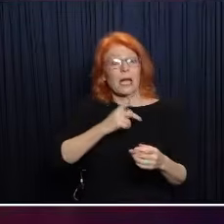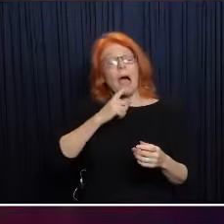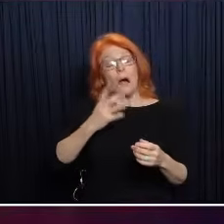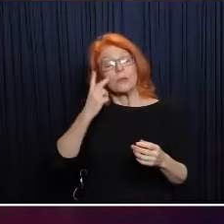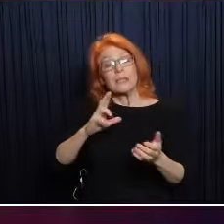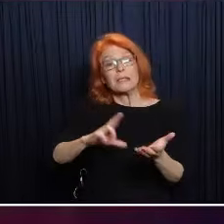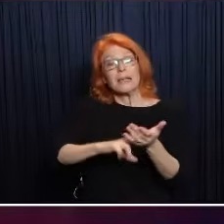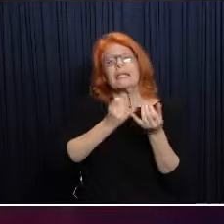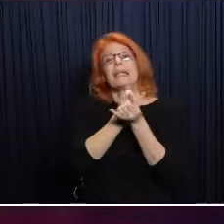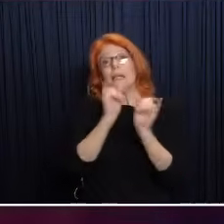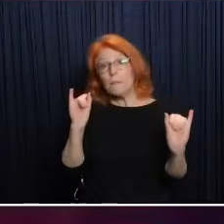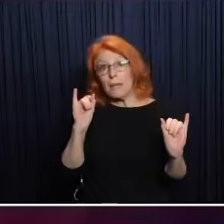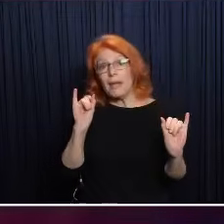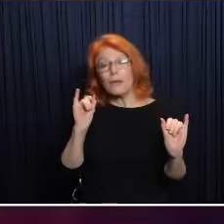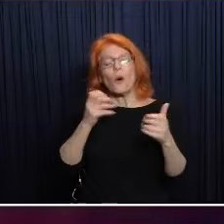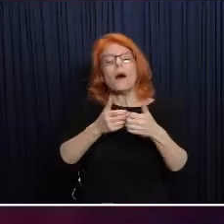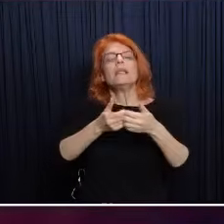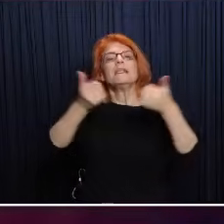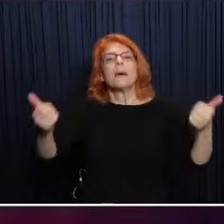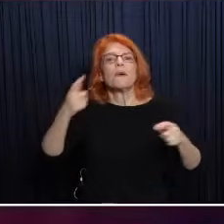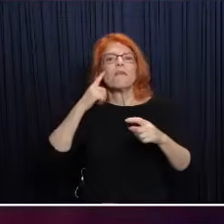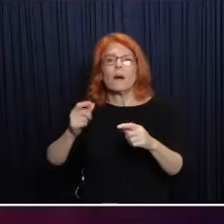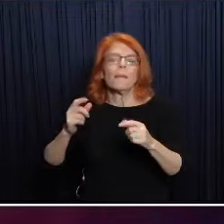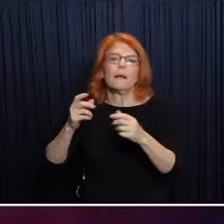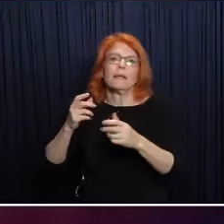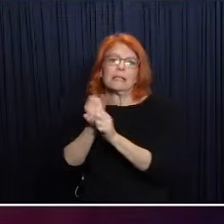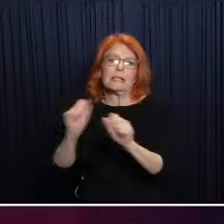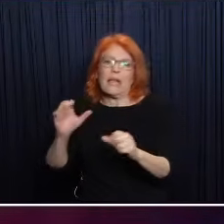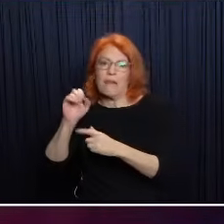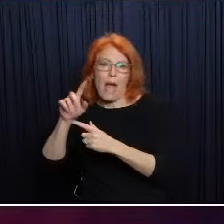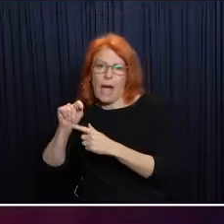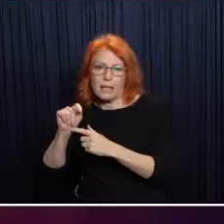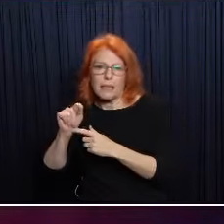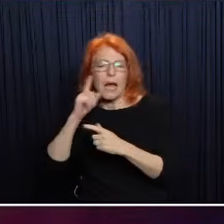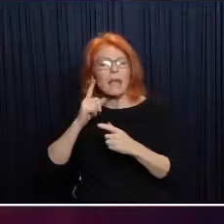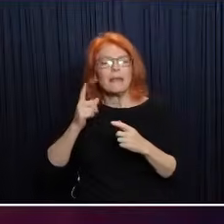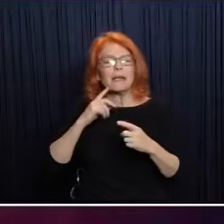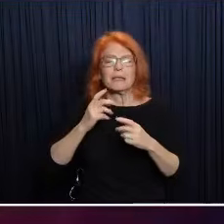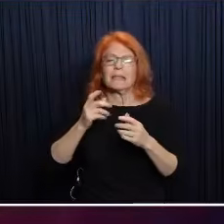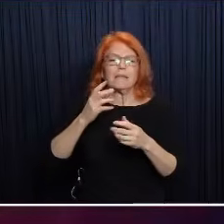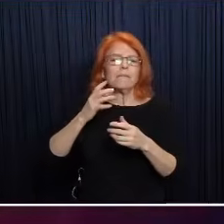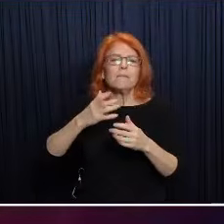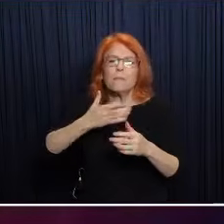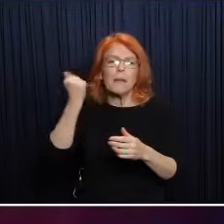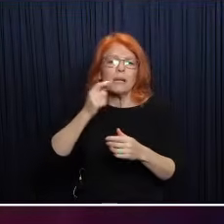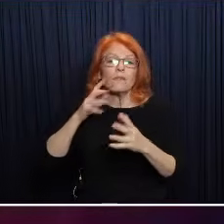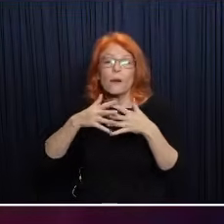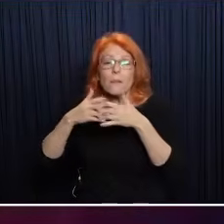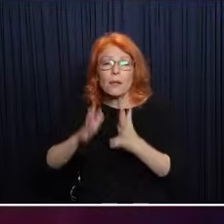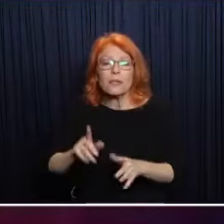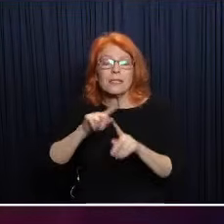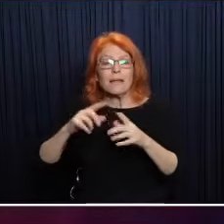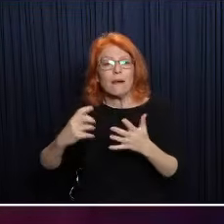THE DEBT. MYSELF PERSONALLY, I WOULD HAVE LIKED TO HAVE SEEN THE SIGNED INDEPENDENT OF THE SAVE ACT